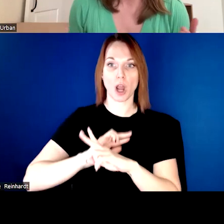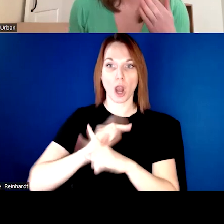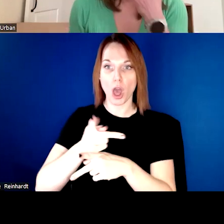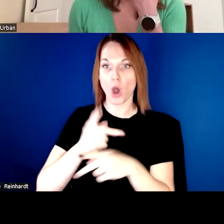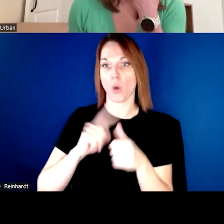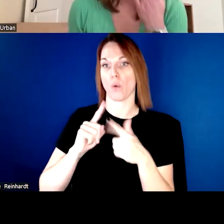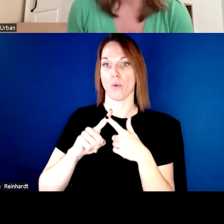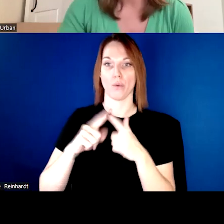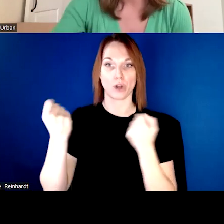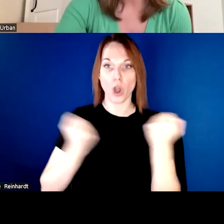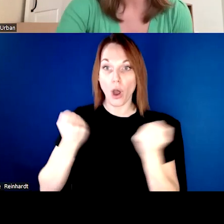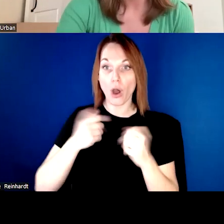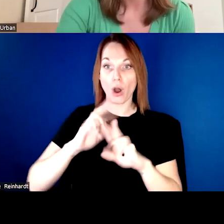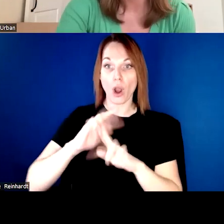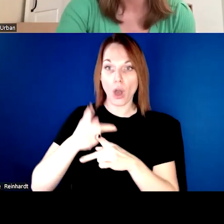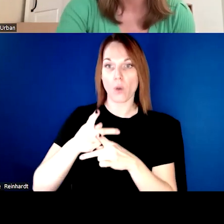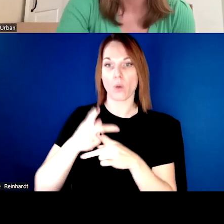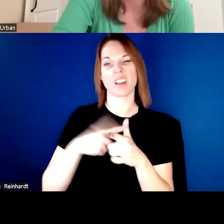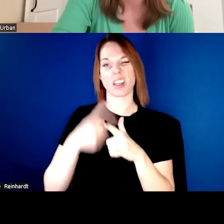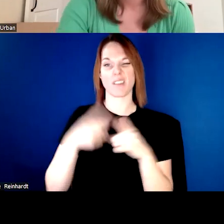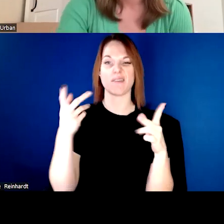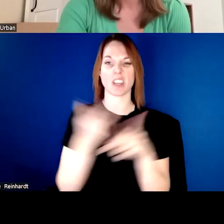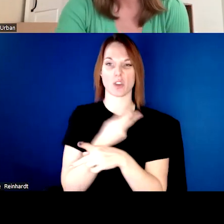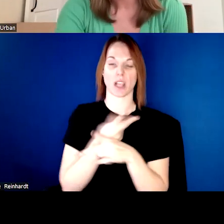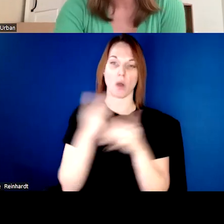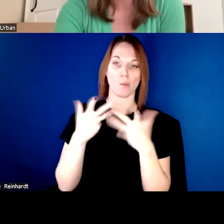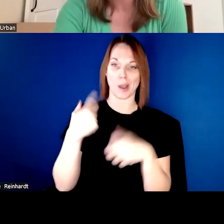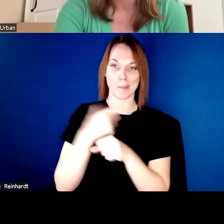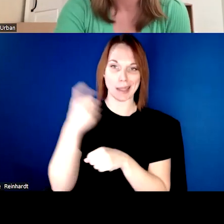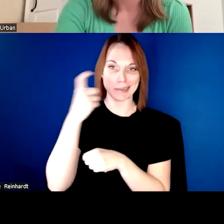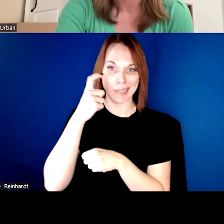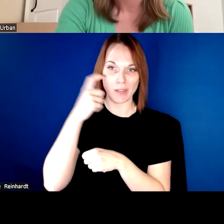makes more sense. Okay so things that that are going to be very relevant if